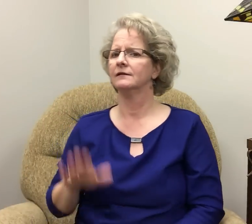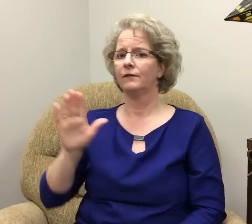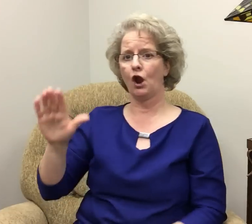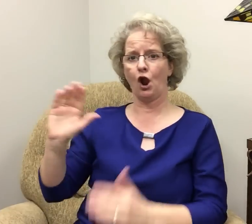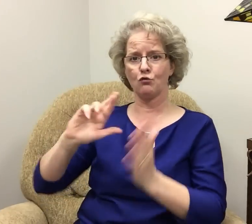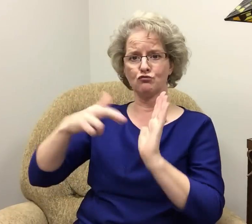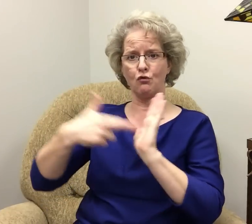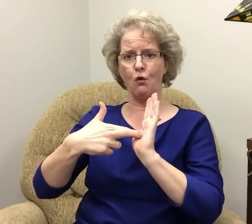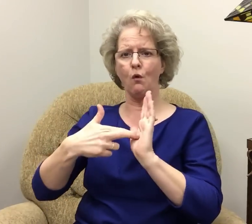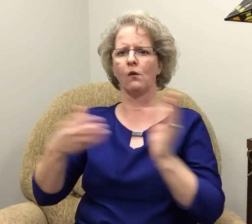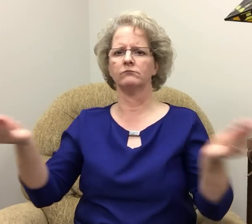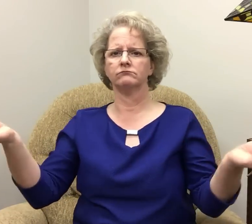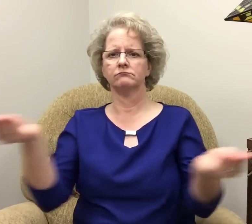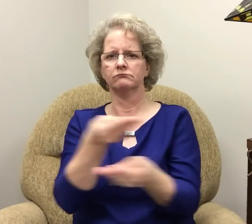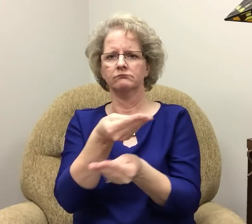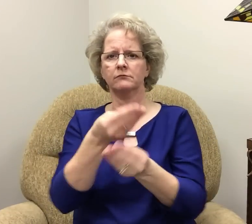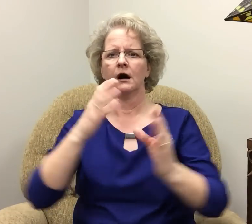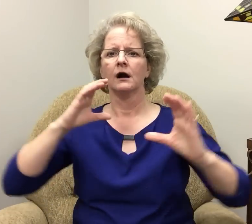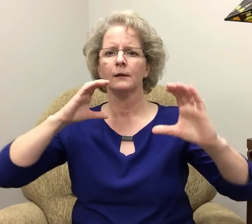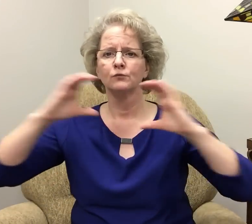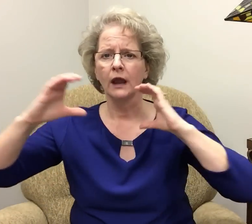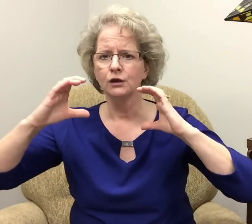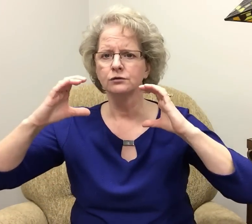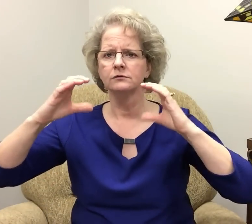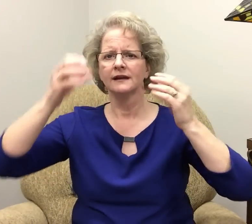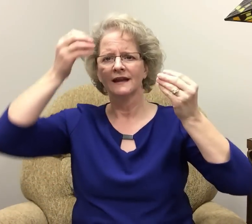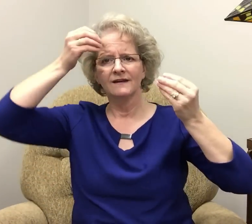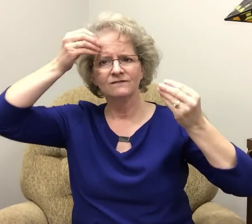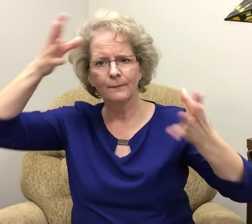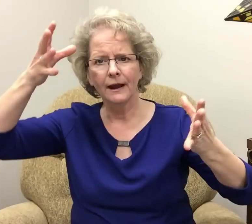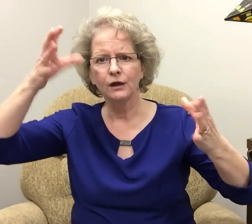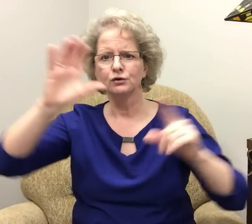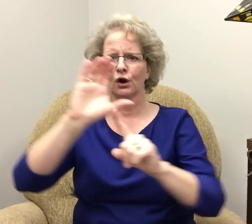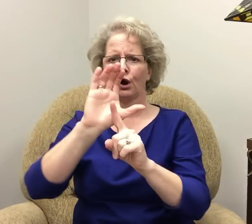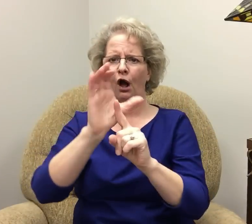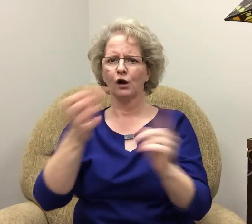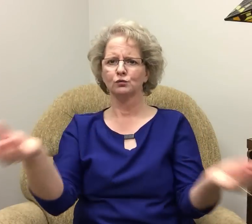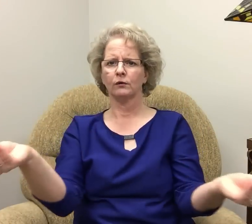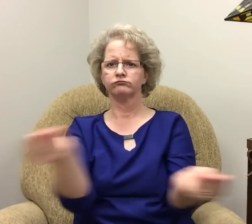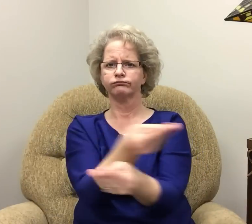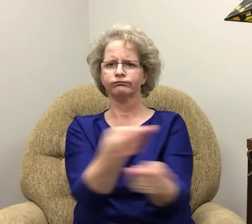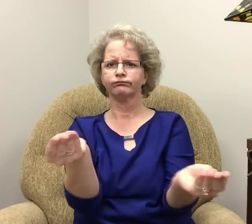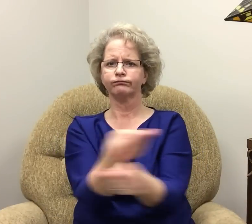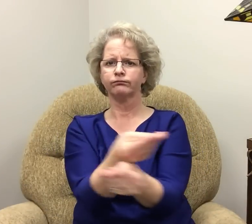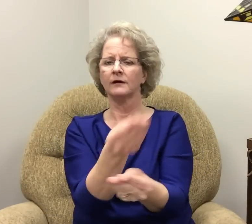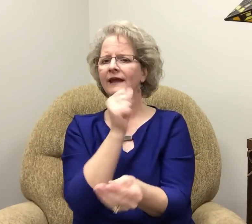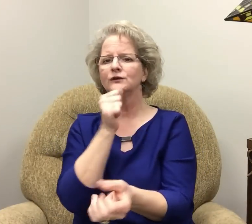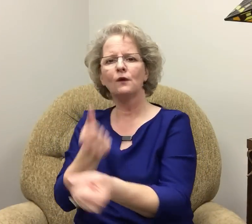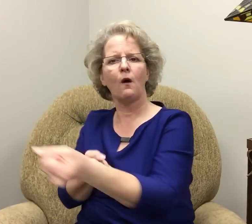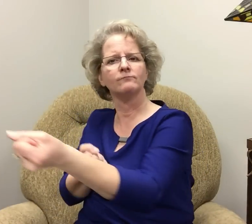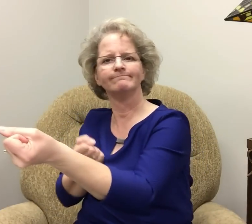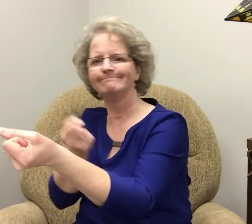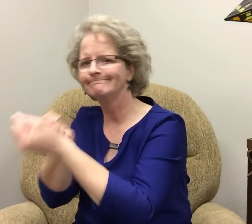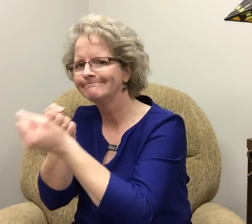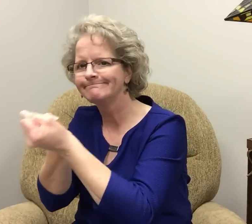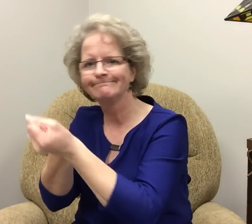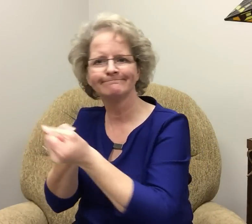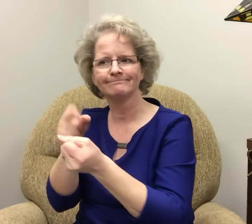they will maintain confidentiality and neutrality in their role facilitating cultural information